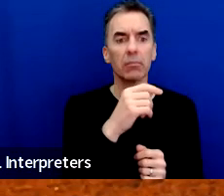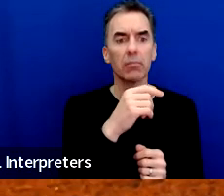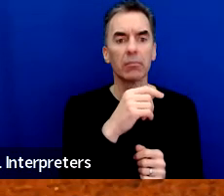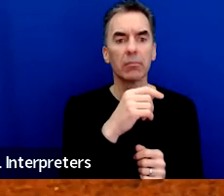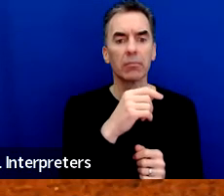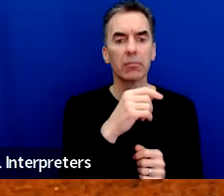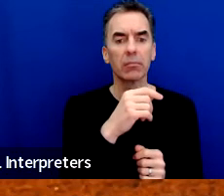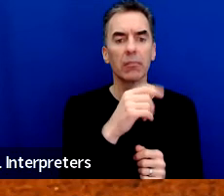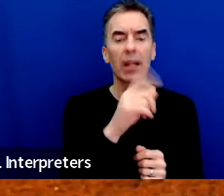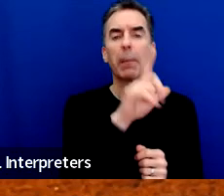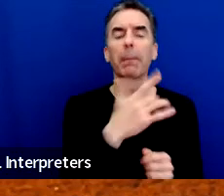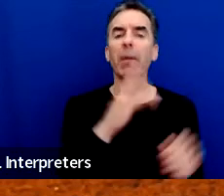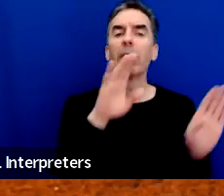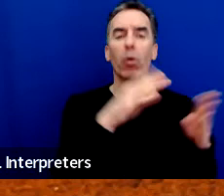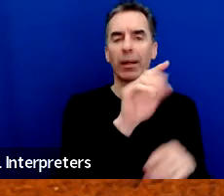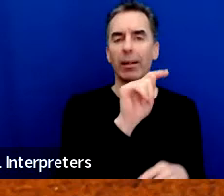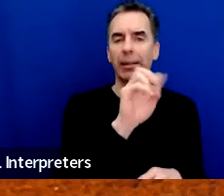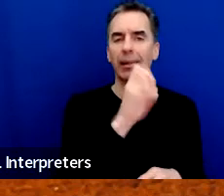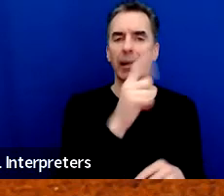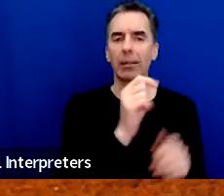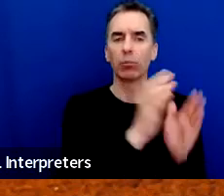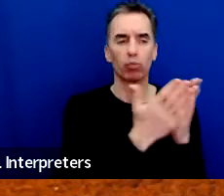in what is actually being used to teach students in the classroom.